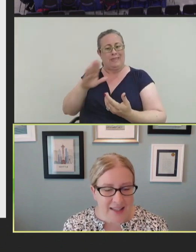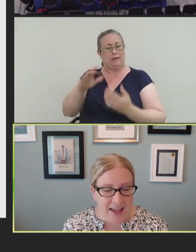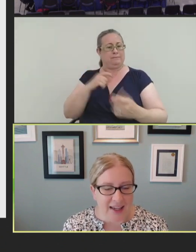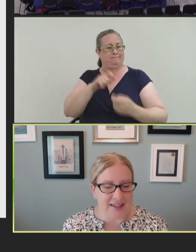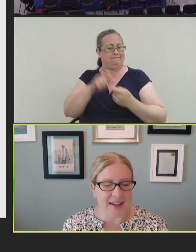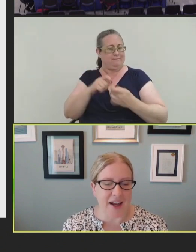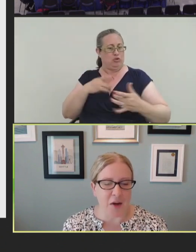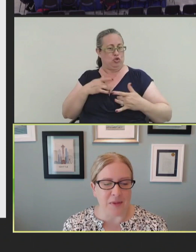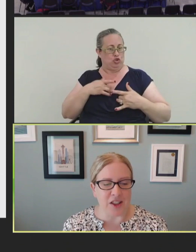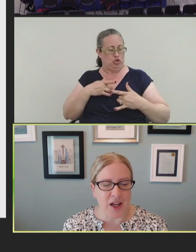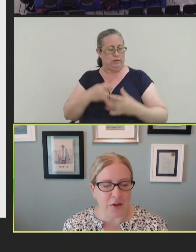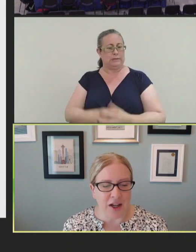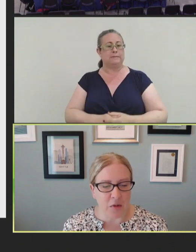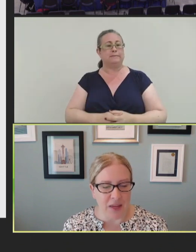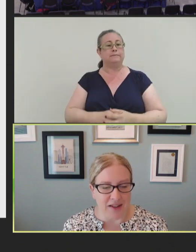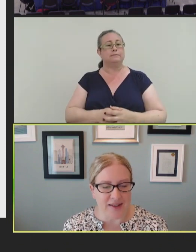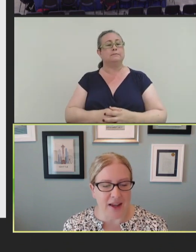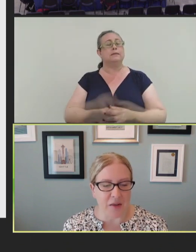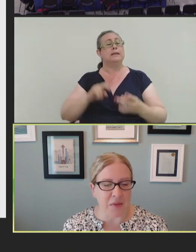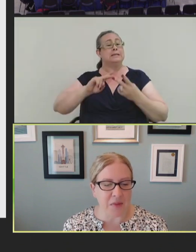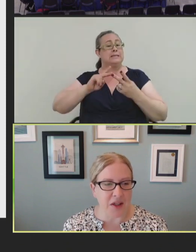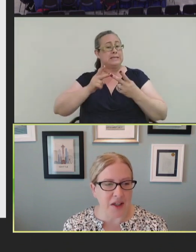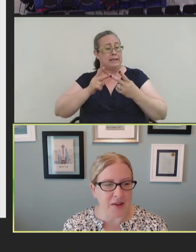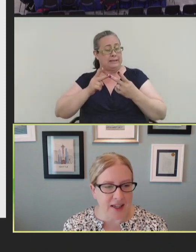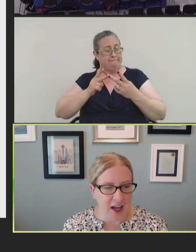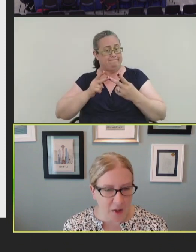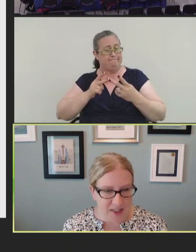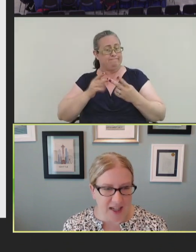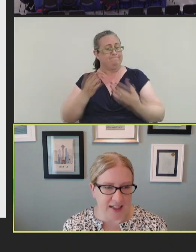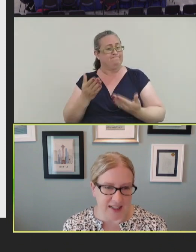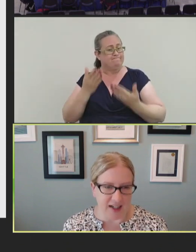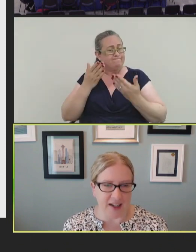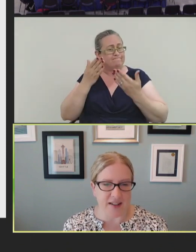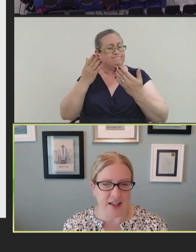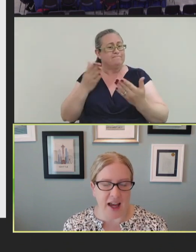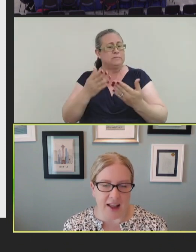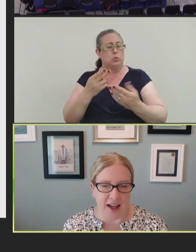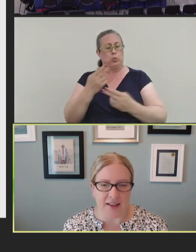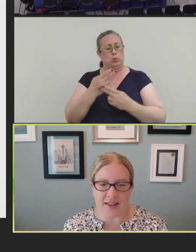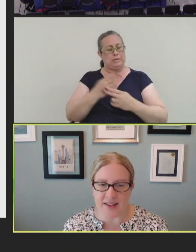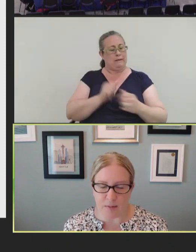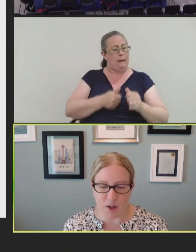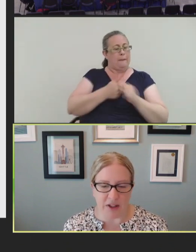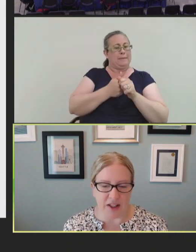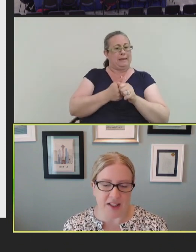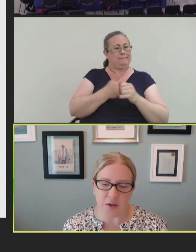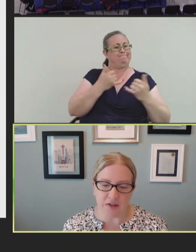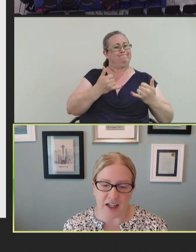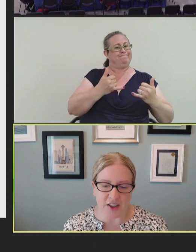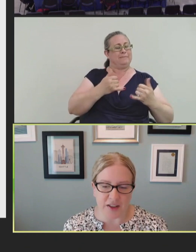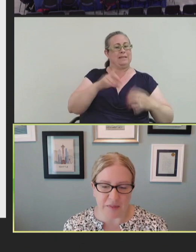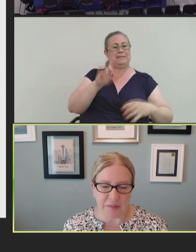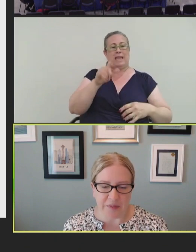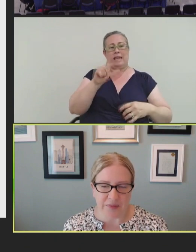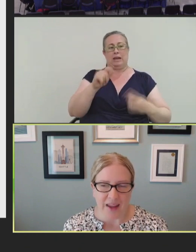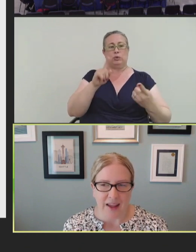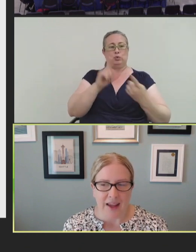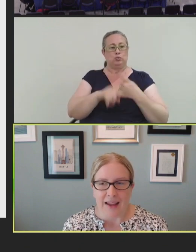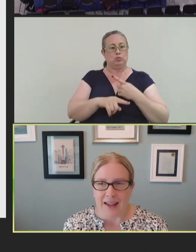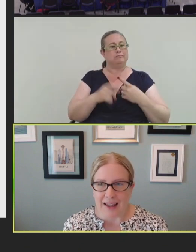Second, SEAN recommends using updated data to highlight susceptibility to infection.